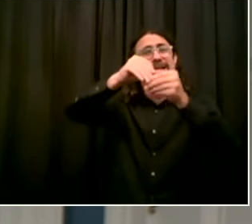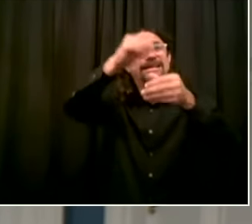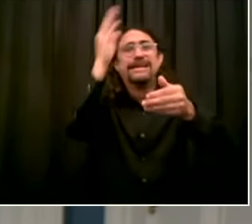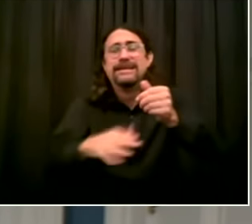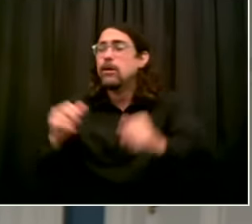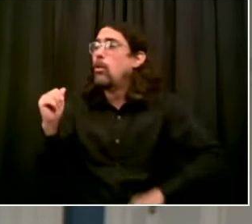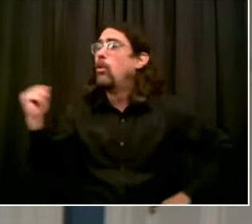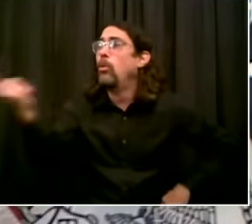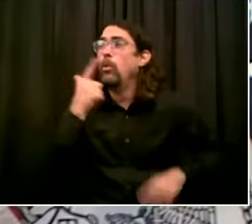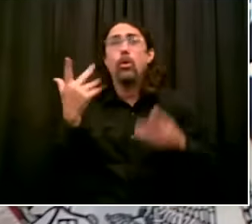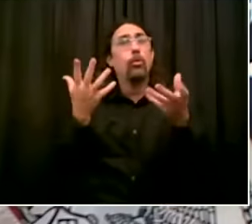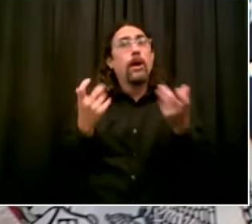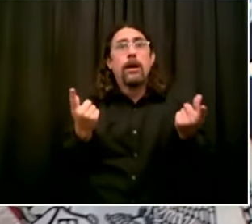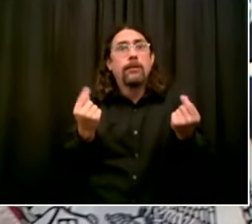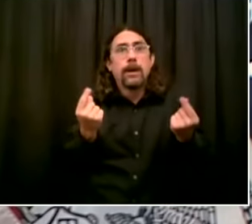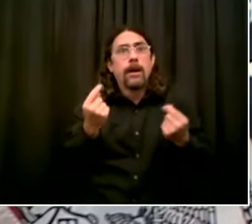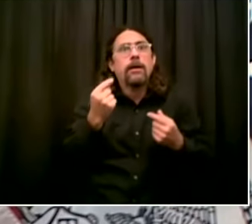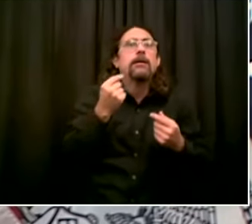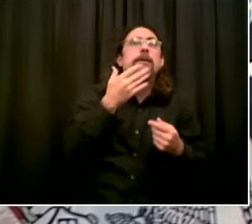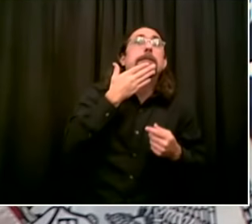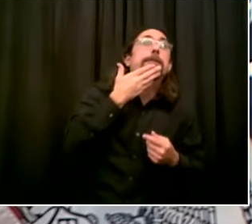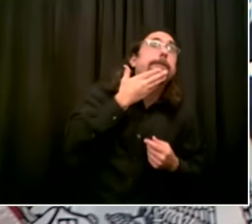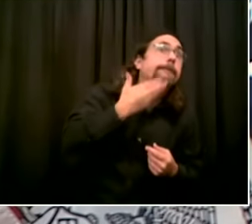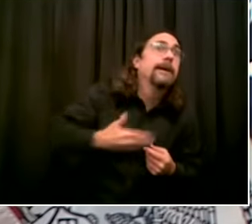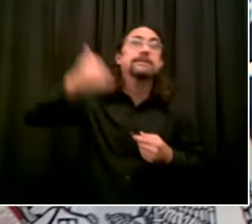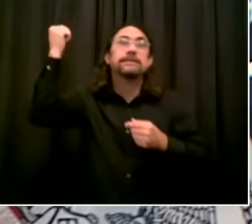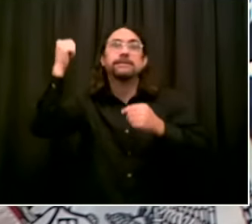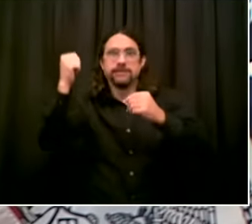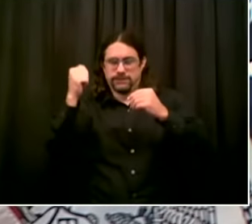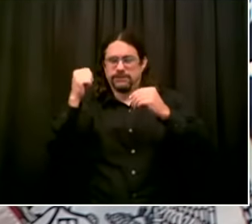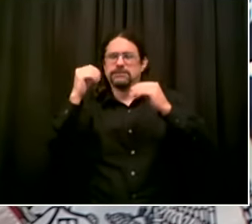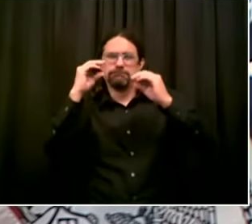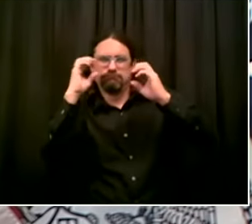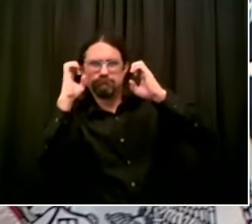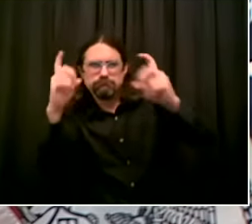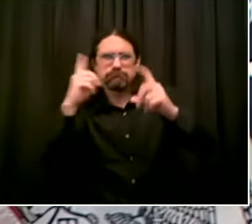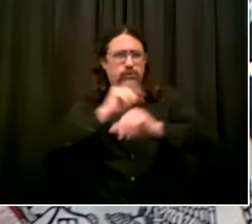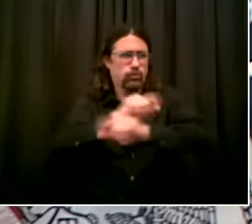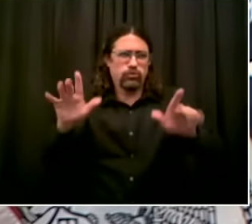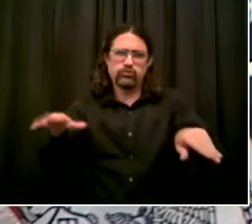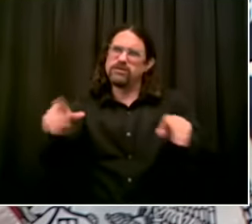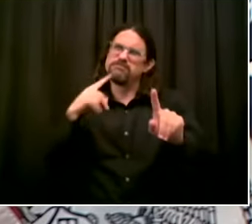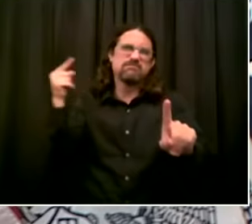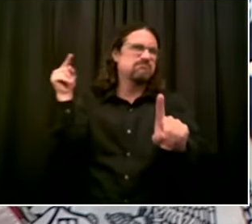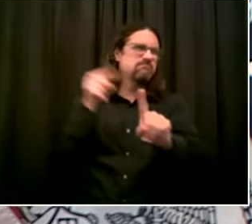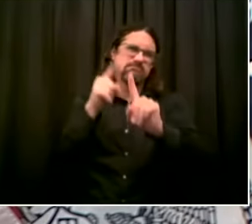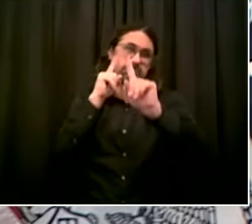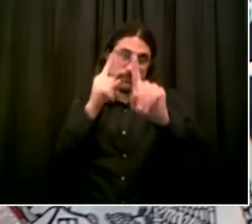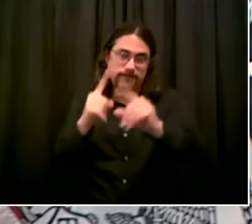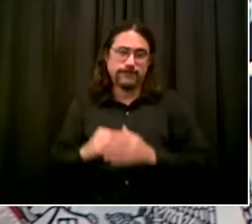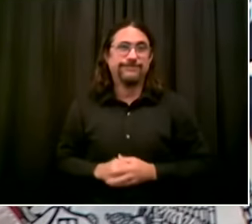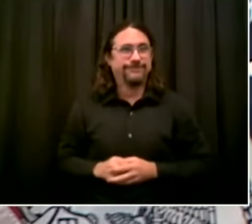BEEN IN CONSTANT DAILY, SOMETIMES HOURLY, MOST DEFINITELY WEEKLY CONVERSATIONS AND WORK SESSIONS WITH ALL OF OUR LABOR